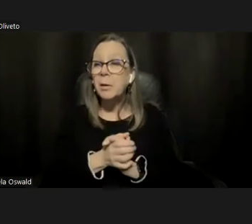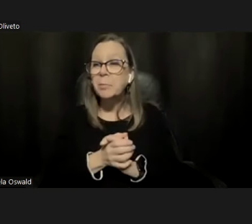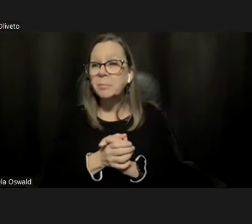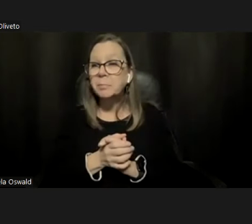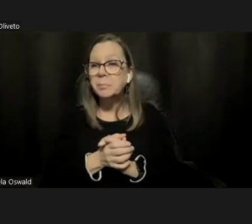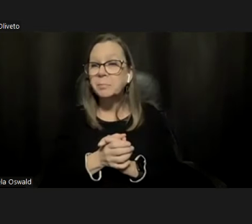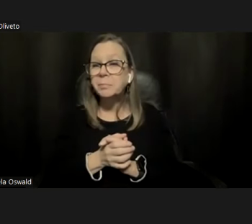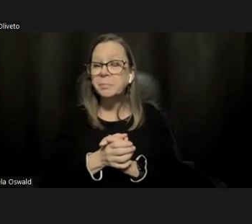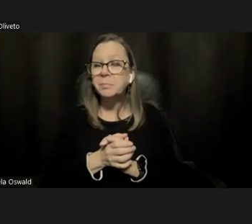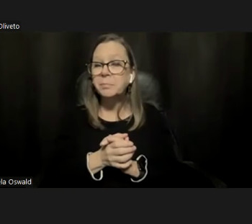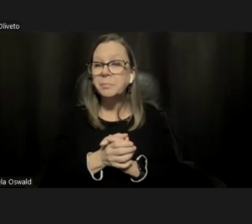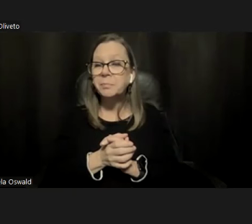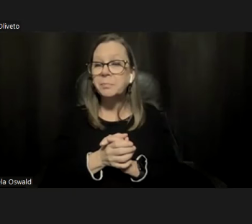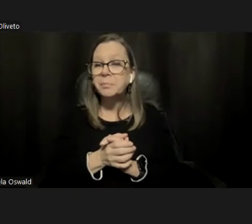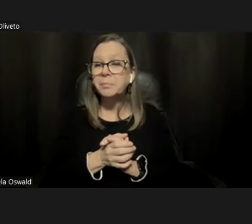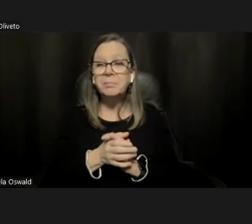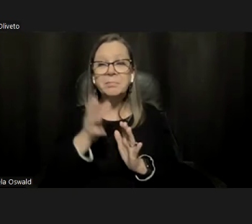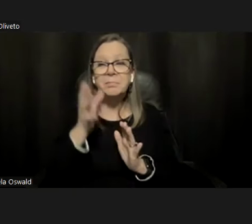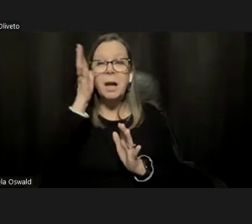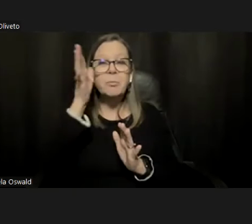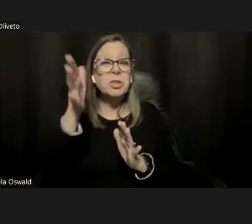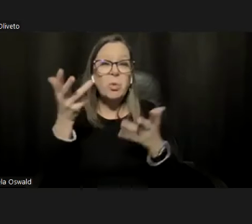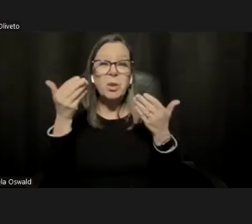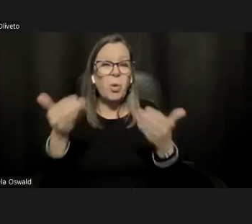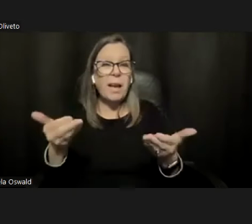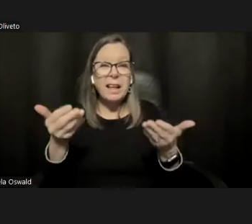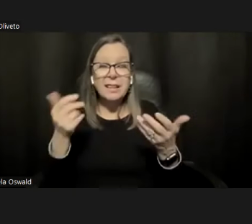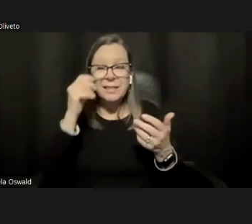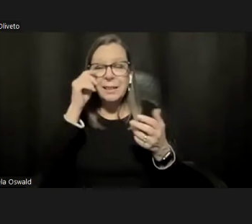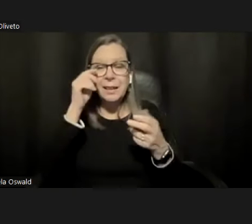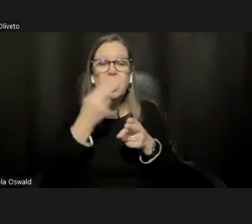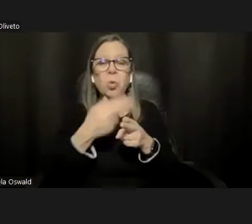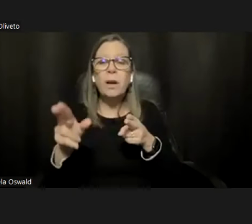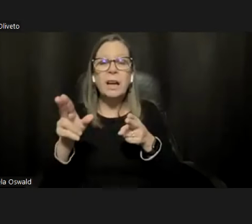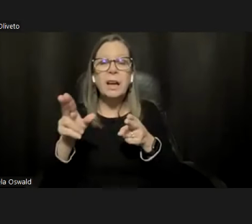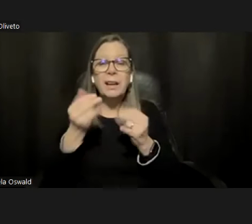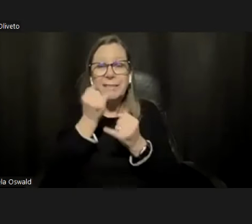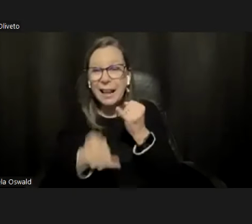You know, I am just going to call, give it a quick call out in our last two minutes,